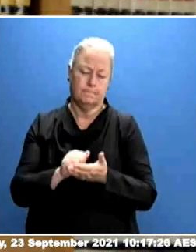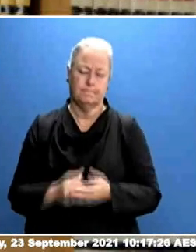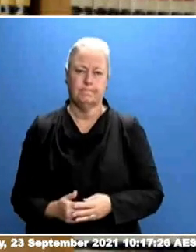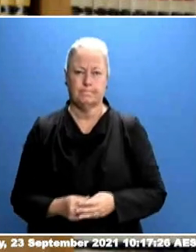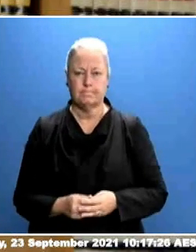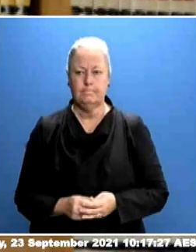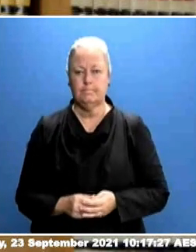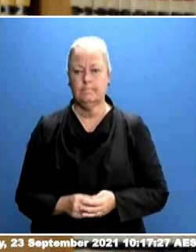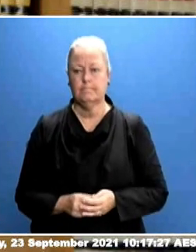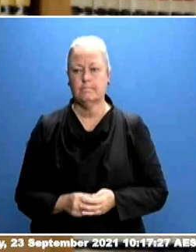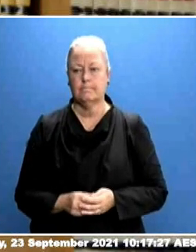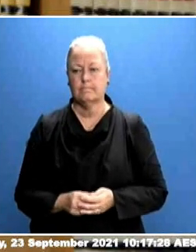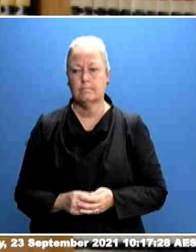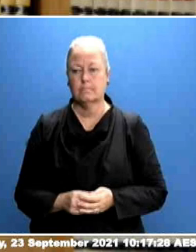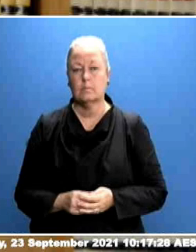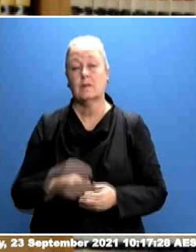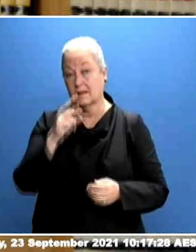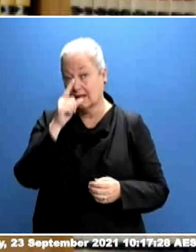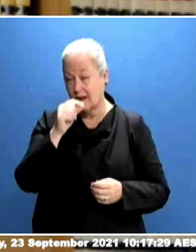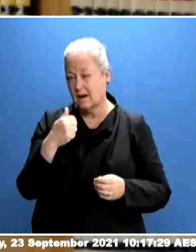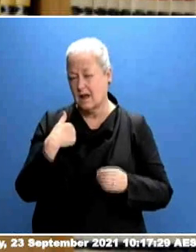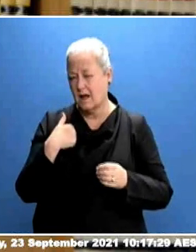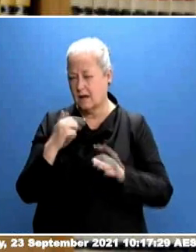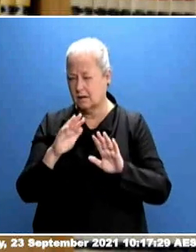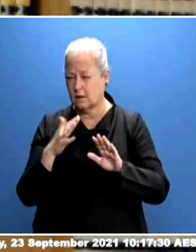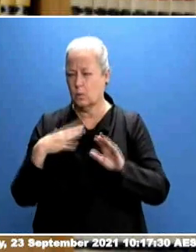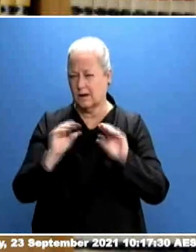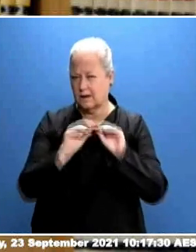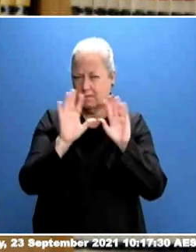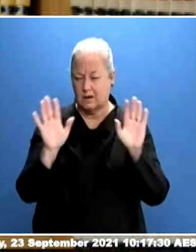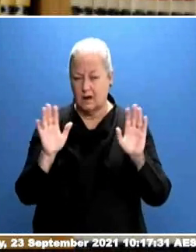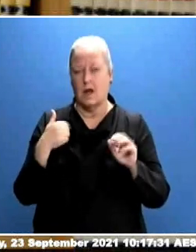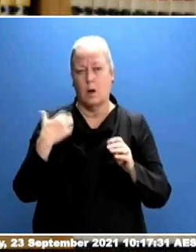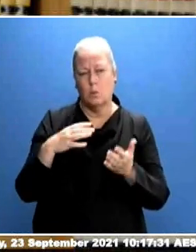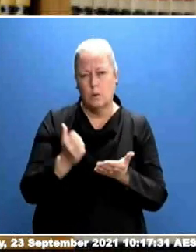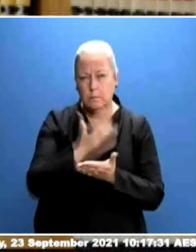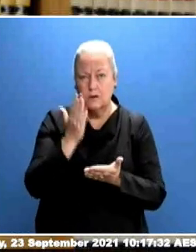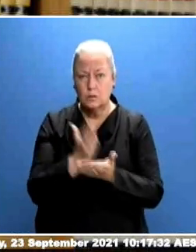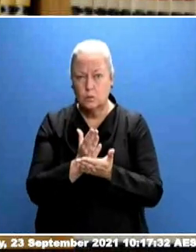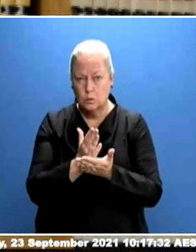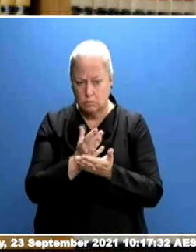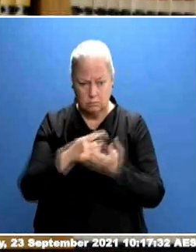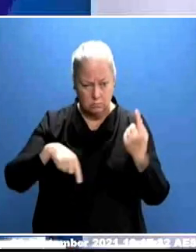Mr Crowley, can I just clarify, just to make sure we're all on common ground?